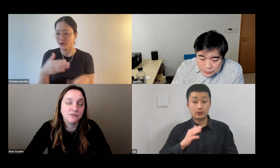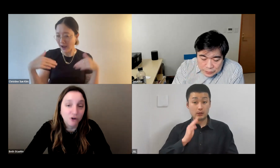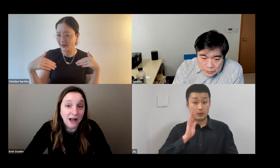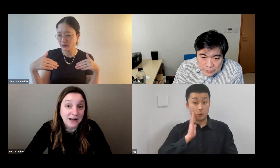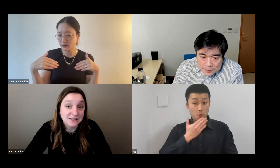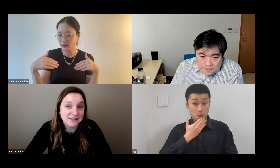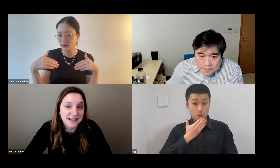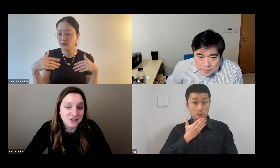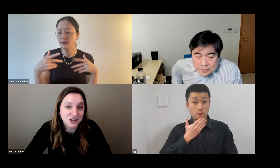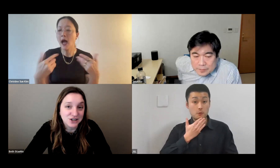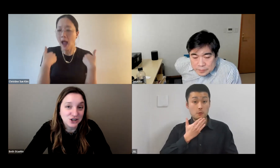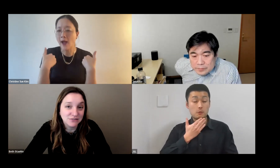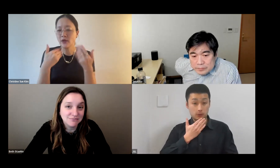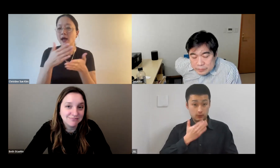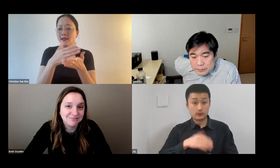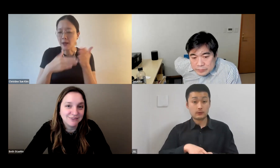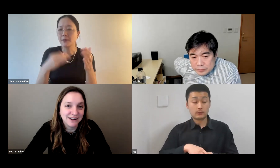full access to education, right?